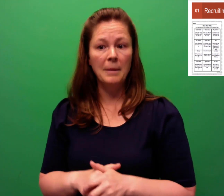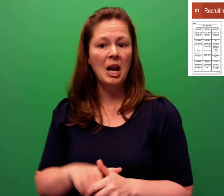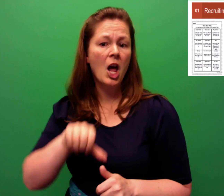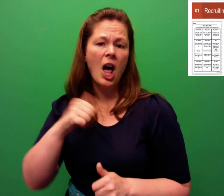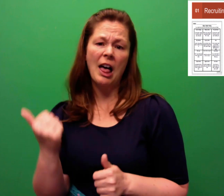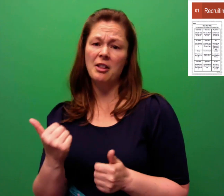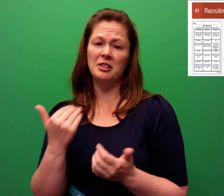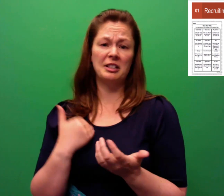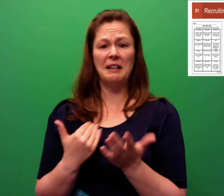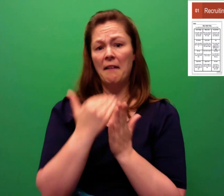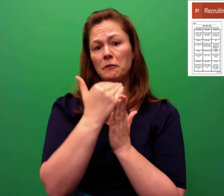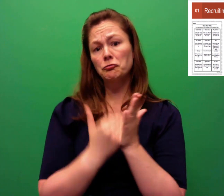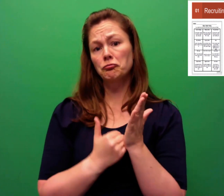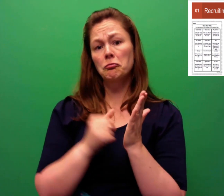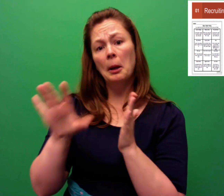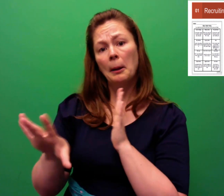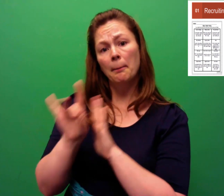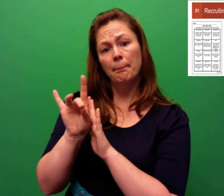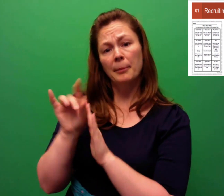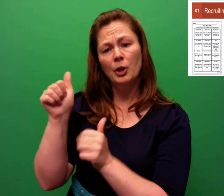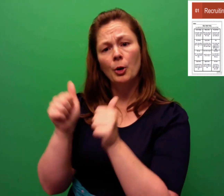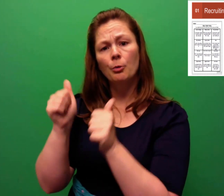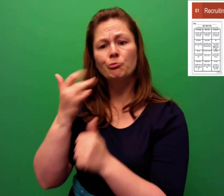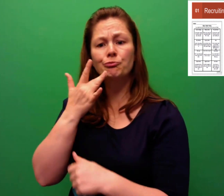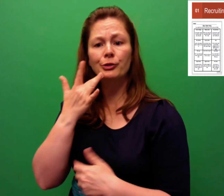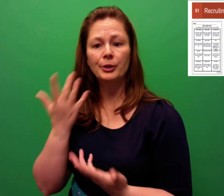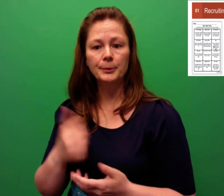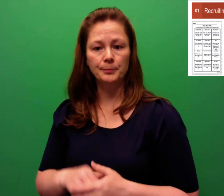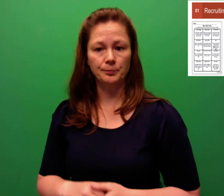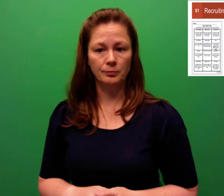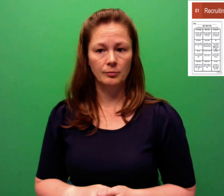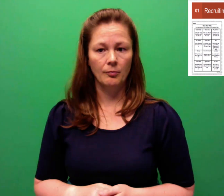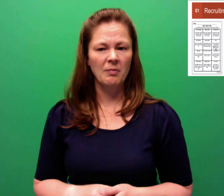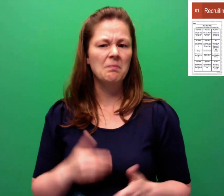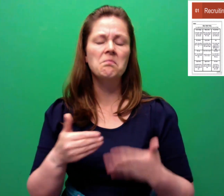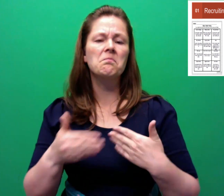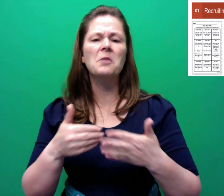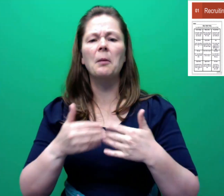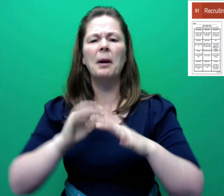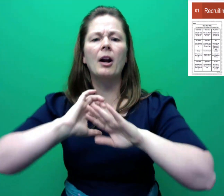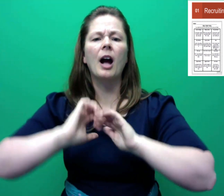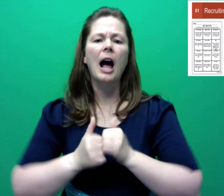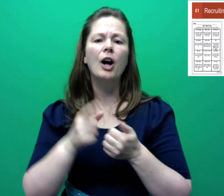and others are just a list of items.